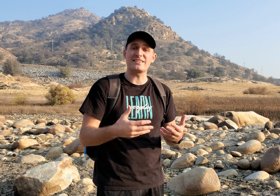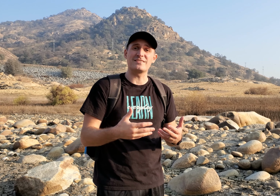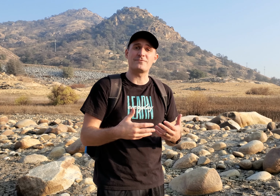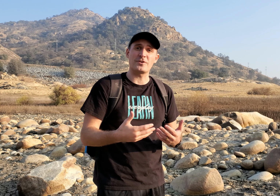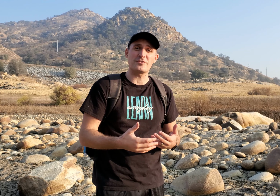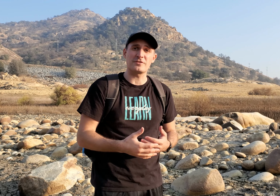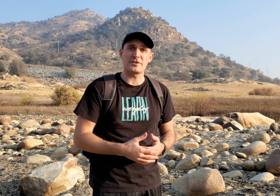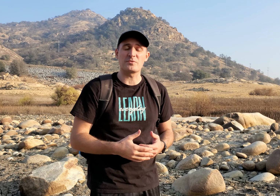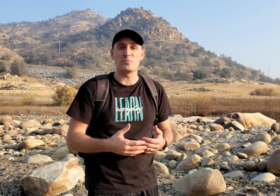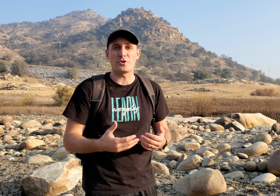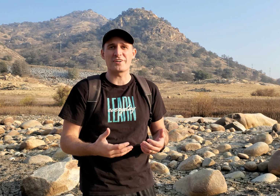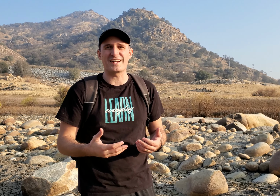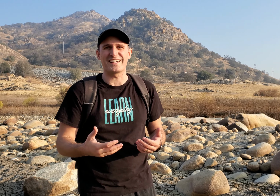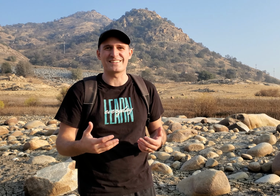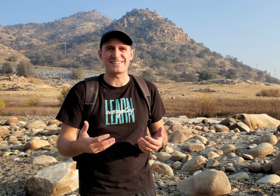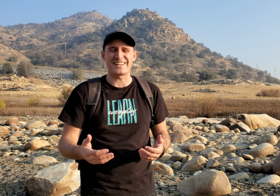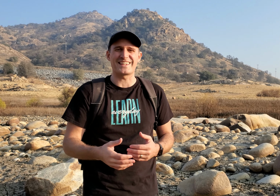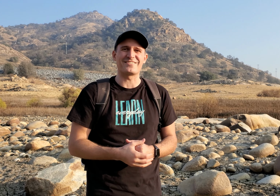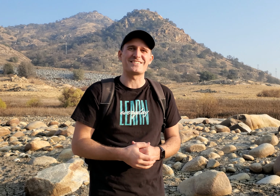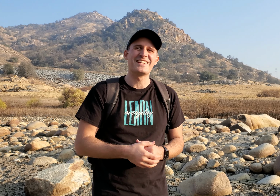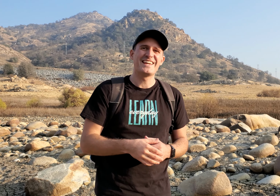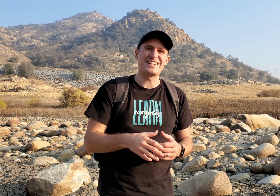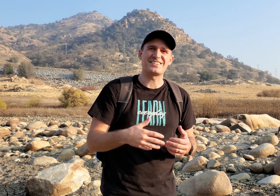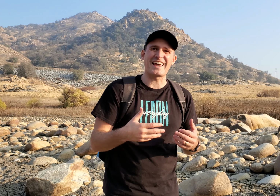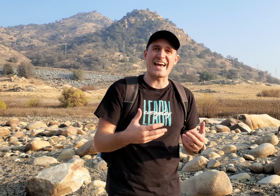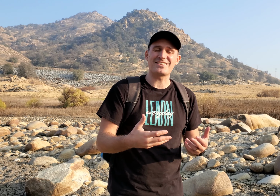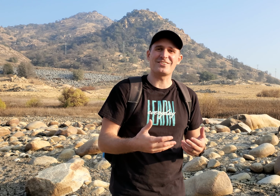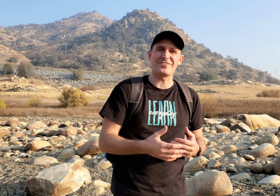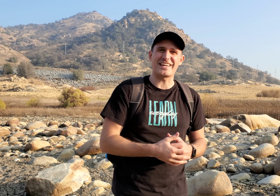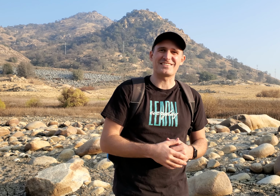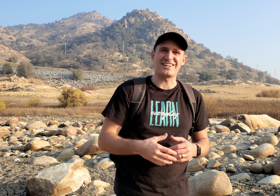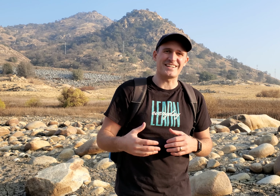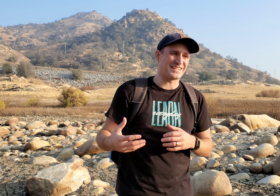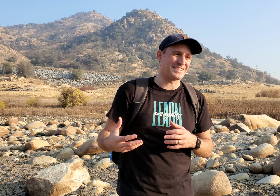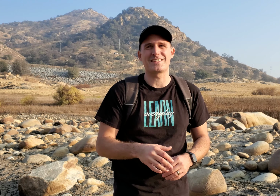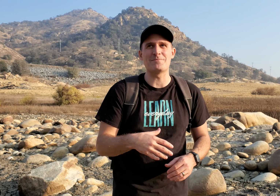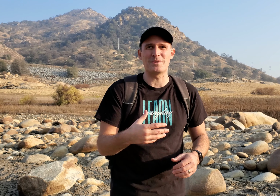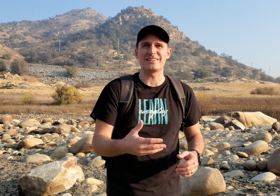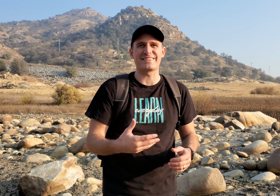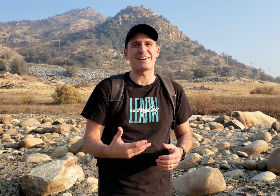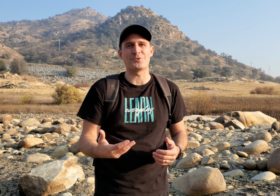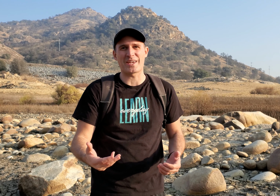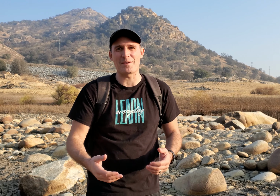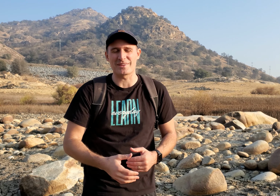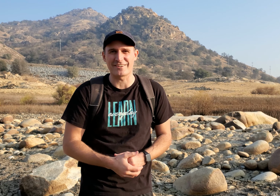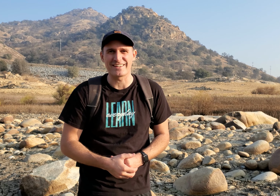to further learn more sign language and to add to your lexicon and to keep building that vocabulary.